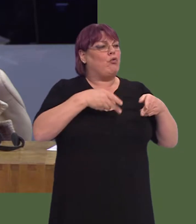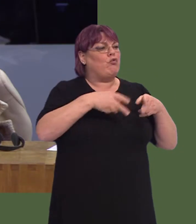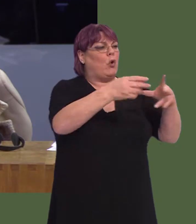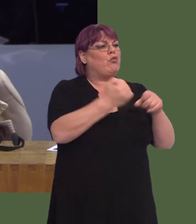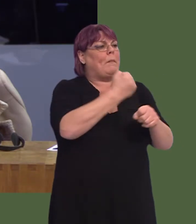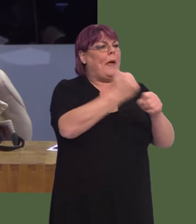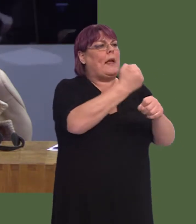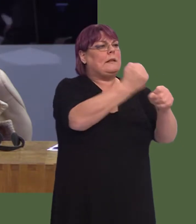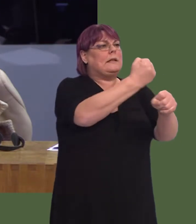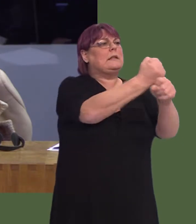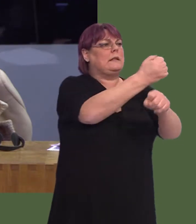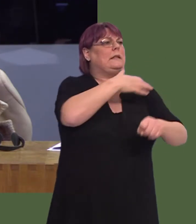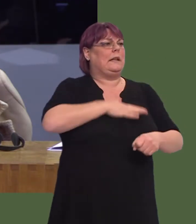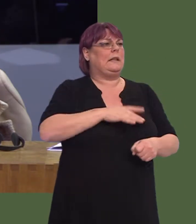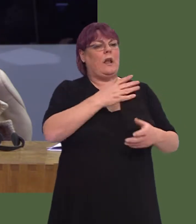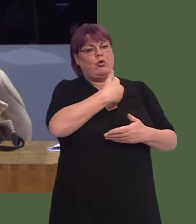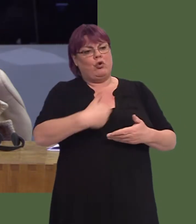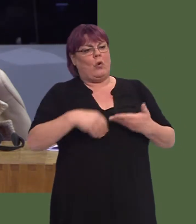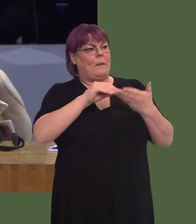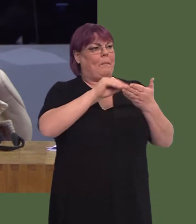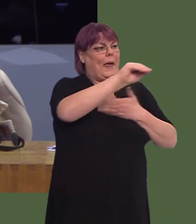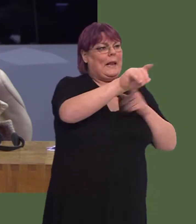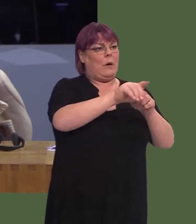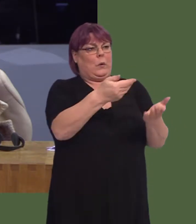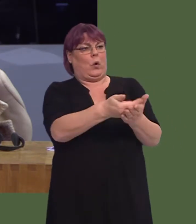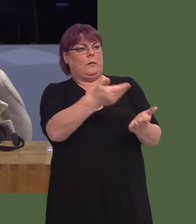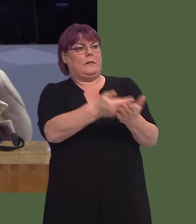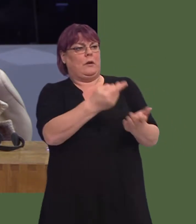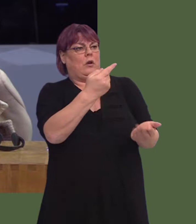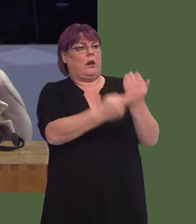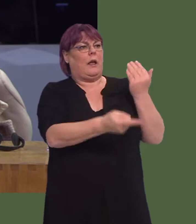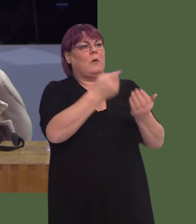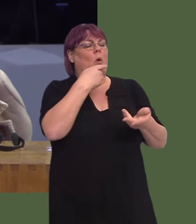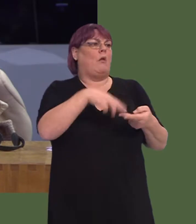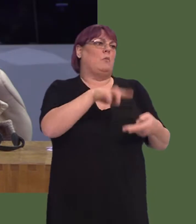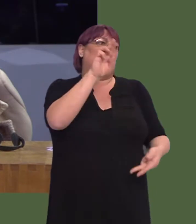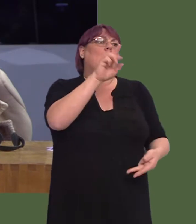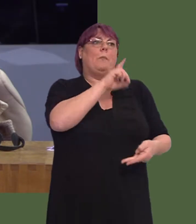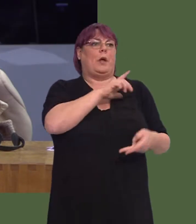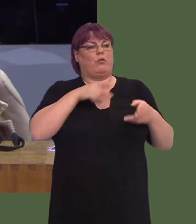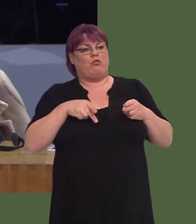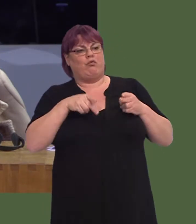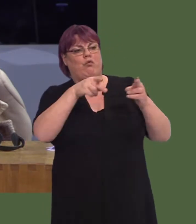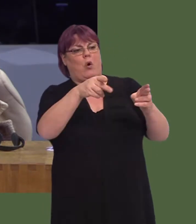It is believed that insurance payouts and compensation claims will skyrocket as a result of the repair backlog.